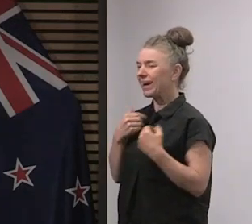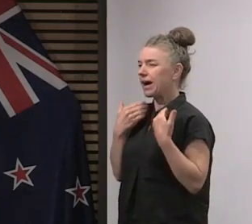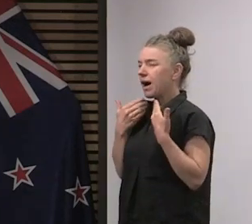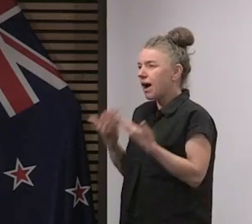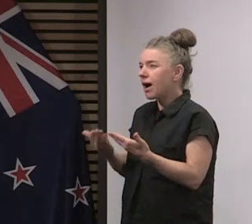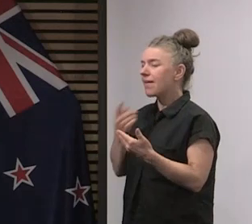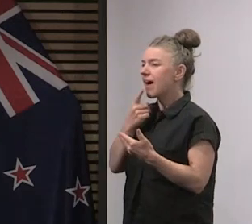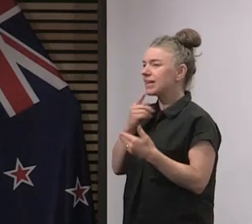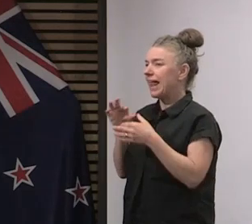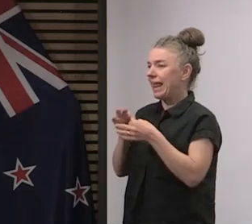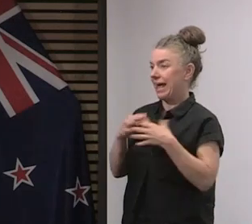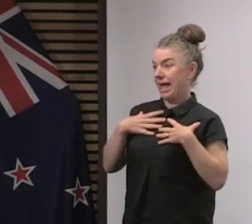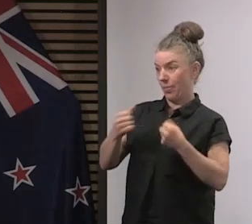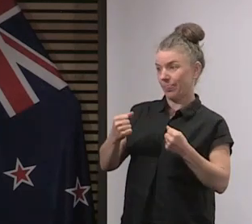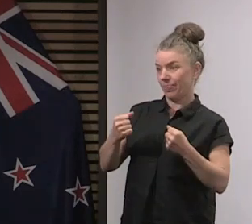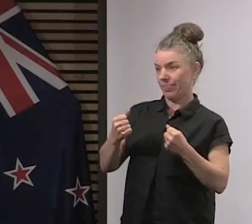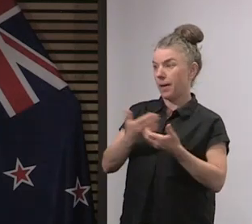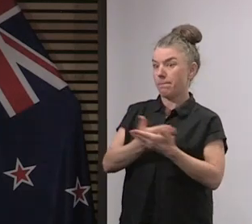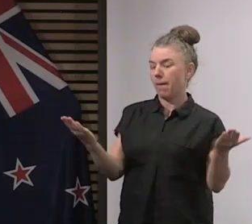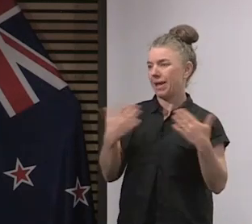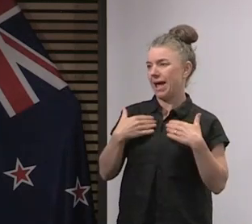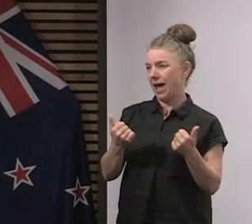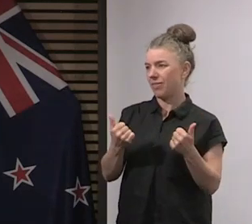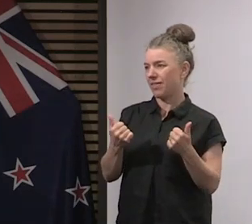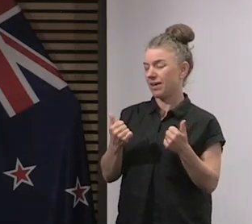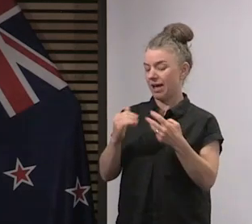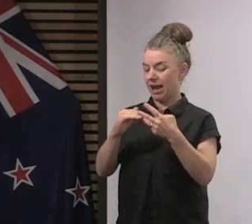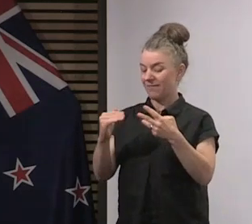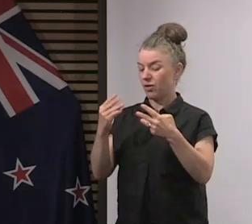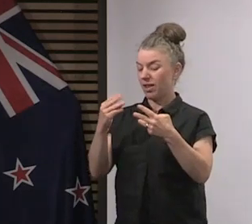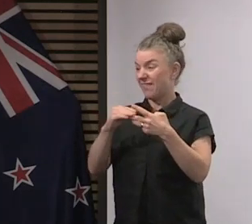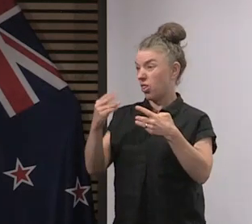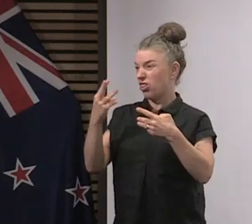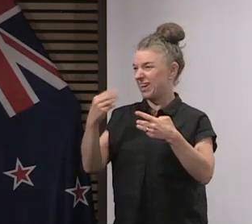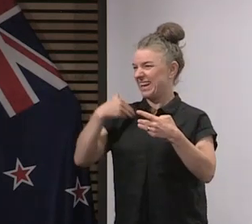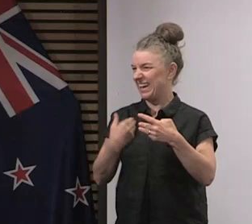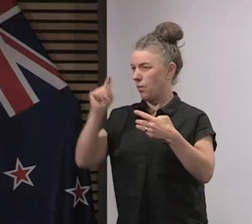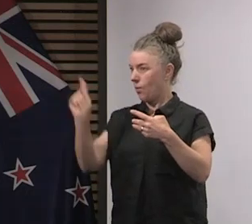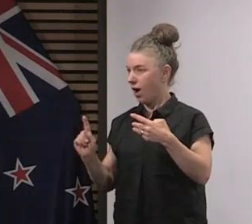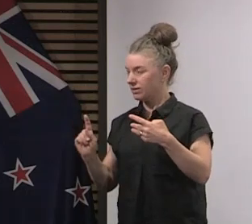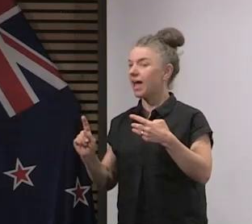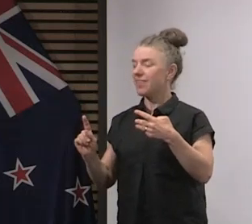that is happening at the moment. For our part we will give a very clear perspective from a public health side of